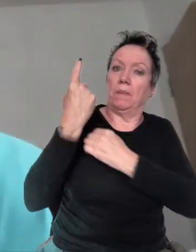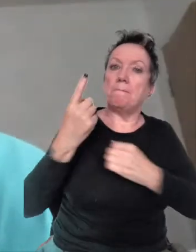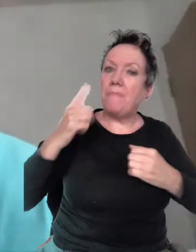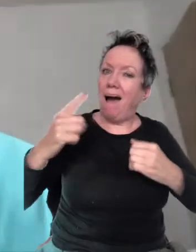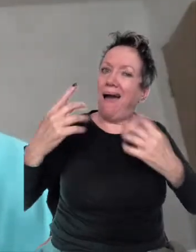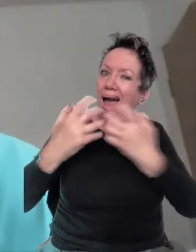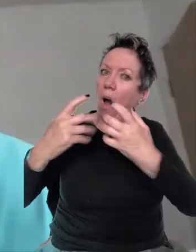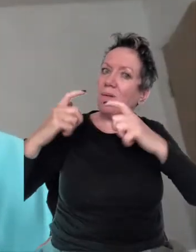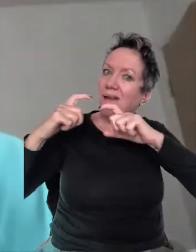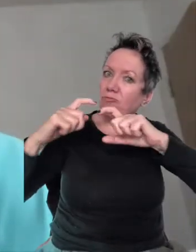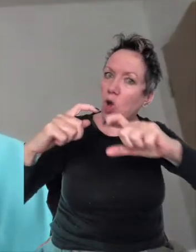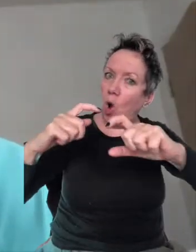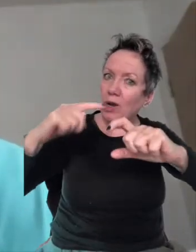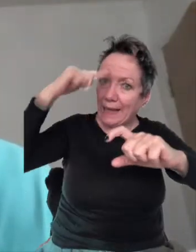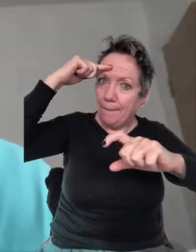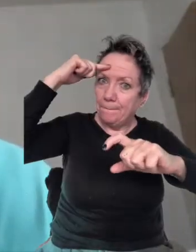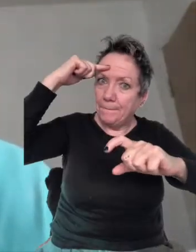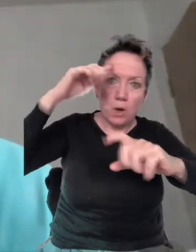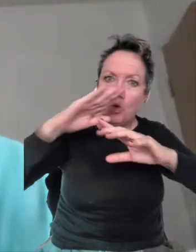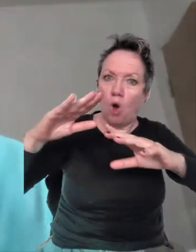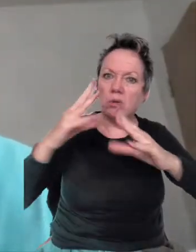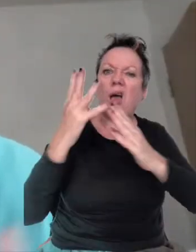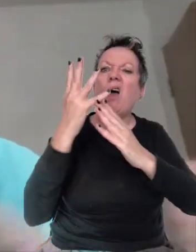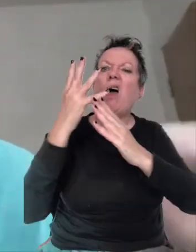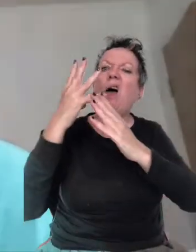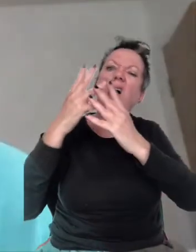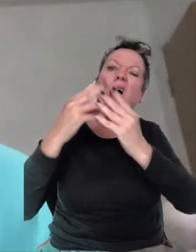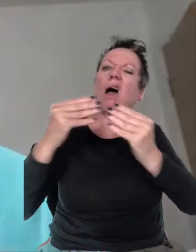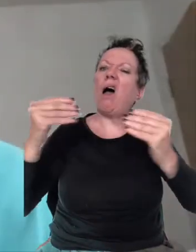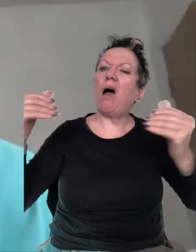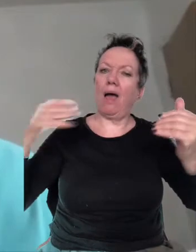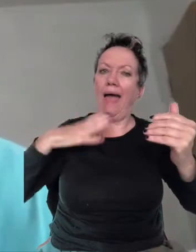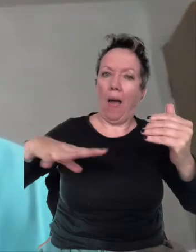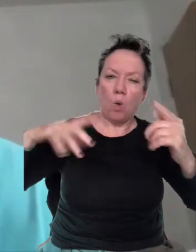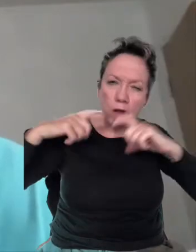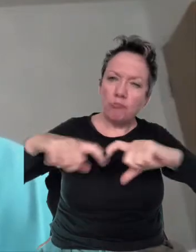What can we do within our own practice or an organizations within ourselves to,